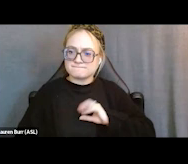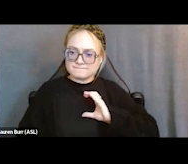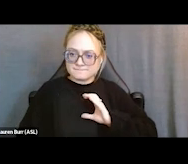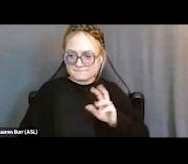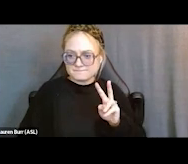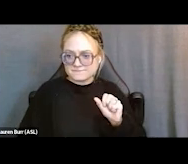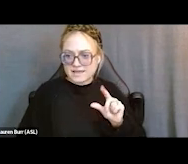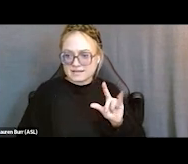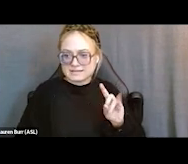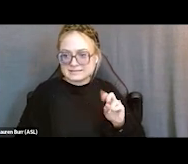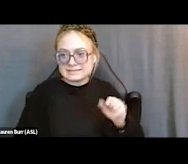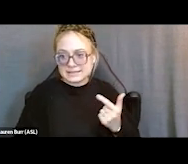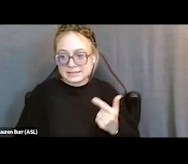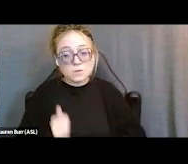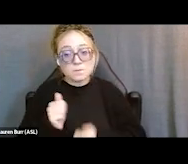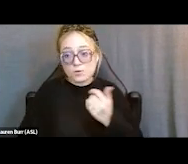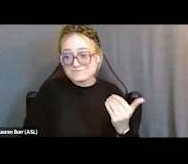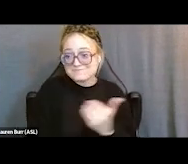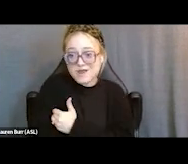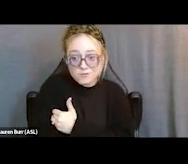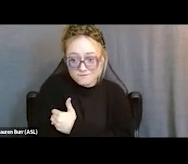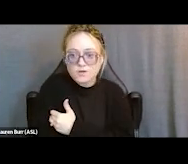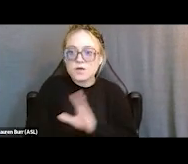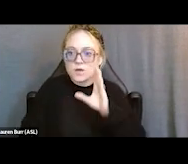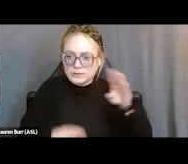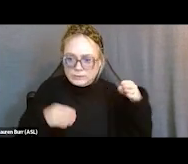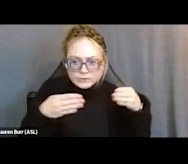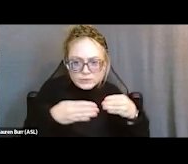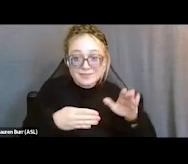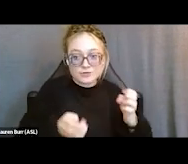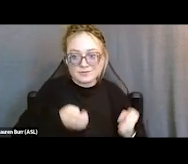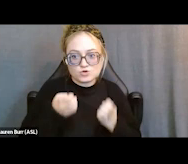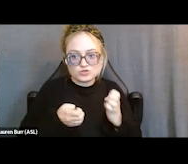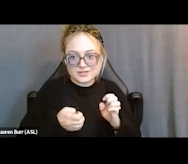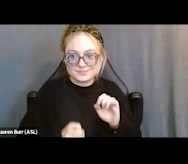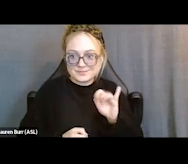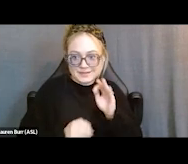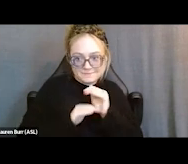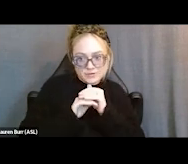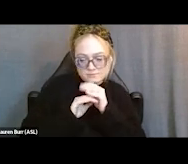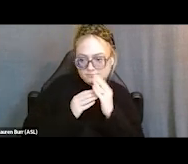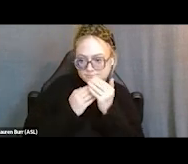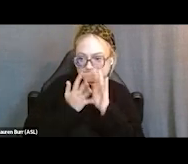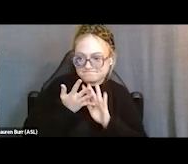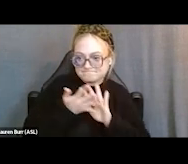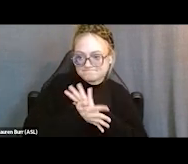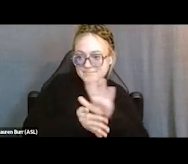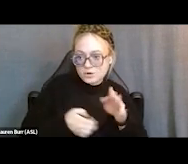The most powerful reflections are the ones that hone in on the emotion, even if they don't tell you what it is. There's multiple types of reflections.